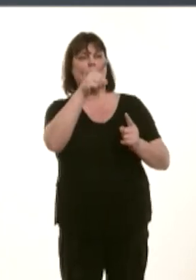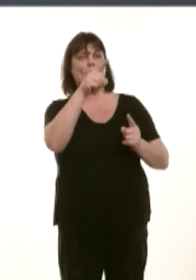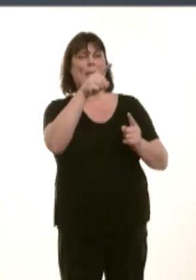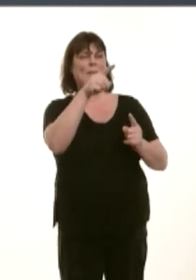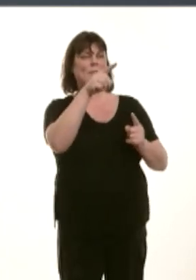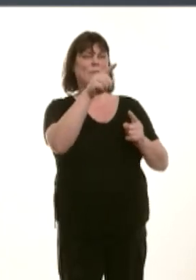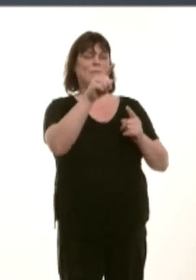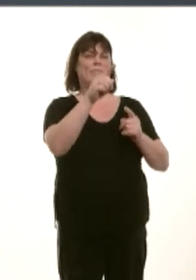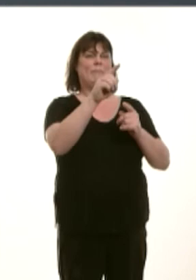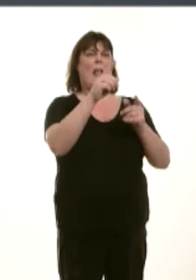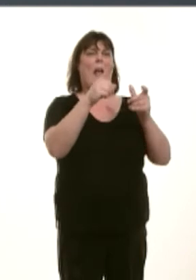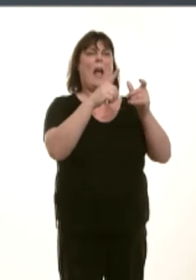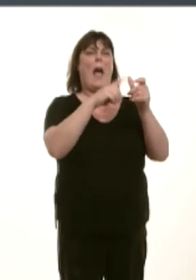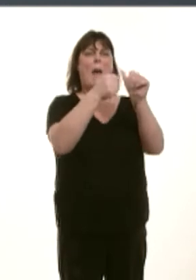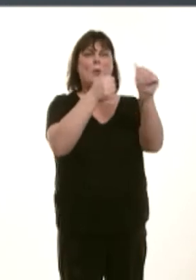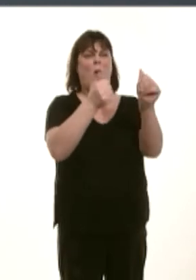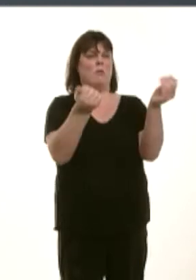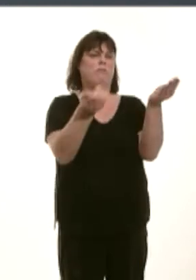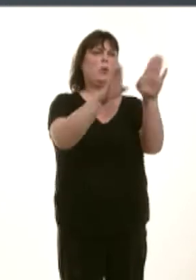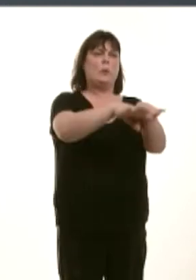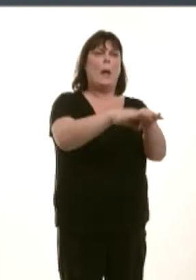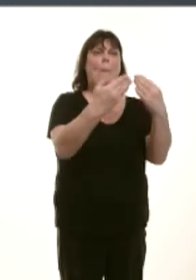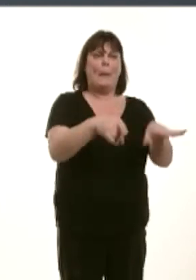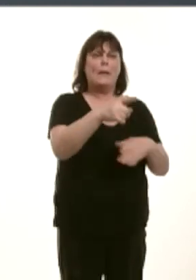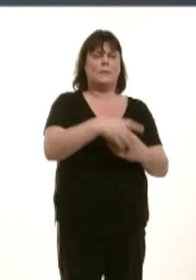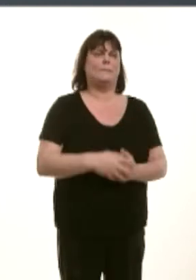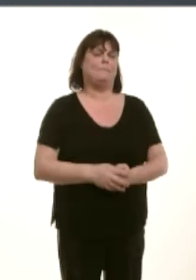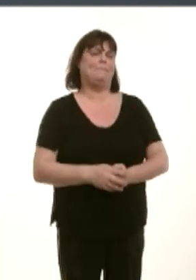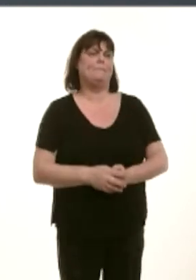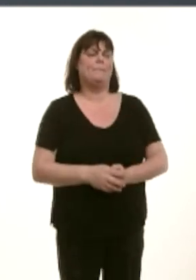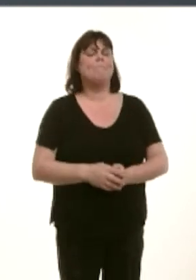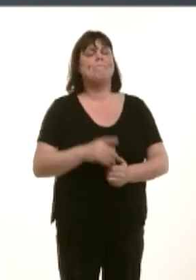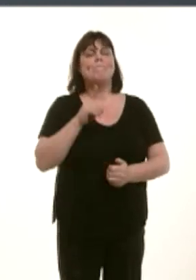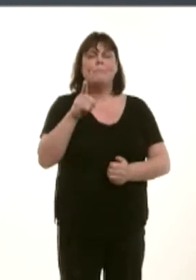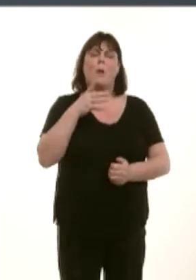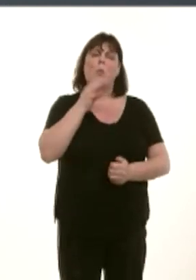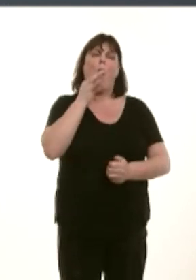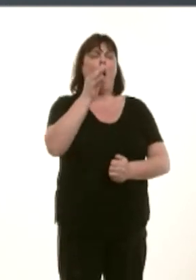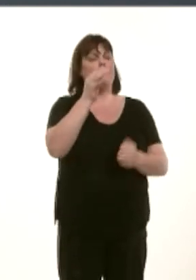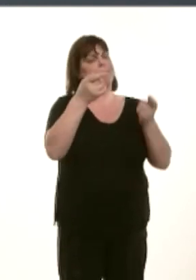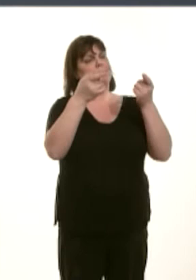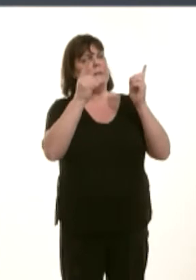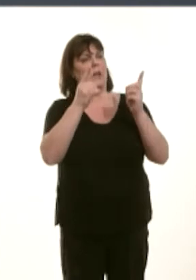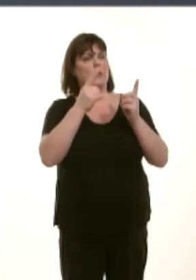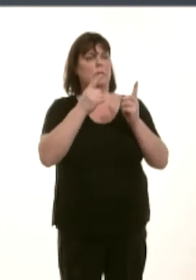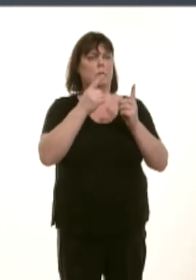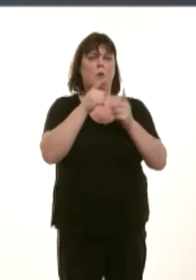Rhun ap Iorwerth: Will the First Minister, first of all, congratulate everyone who worked towards reopening the abattoir?